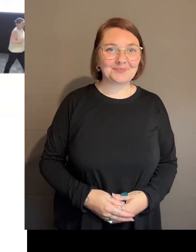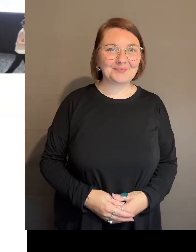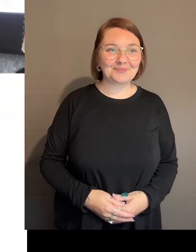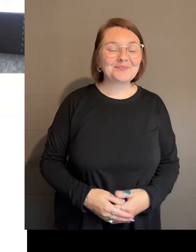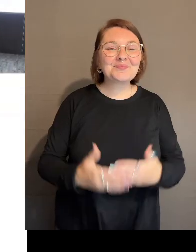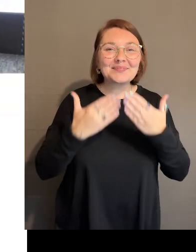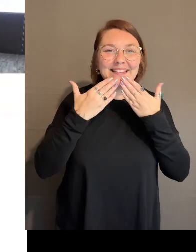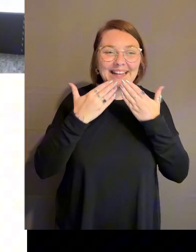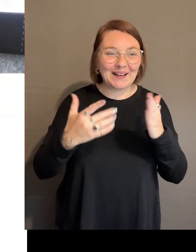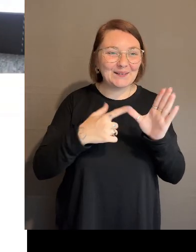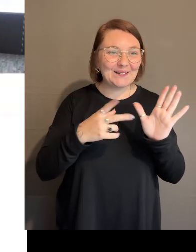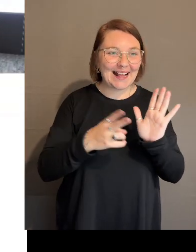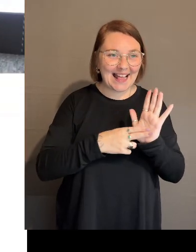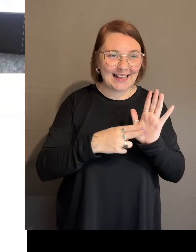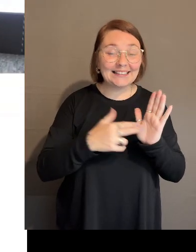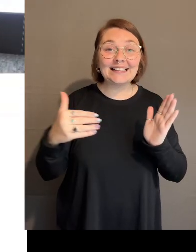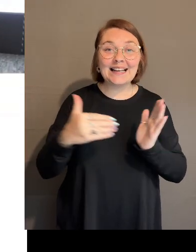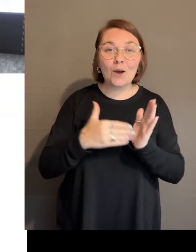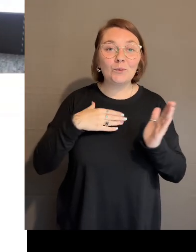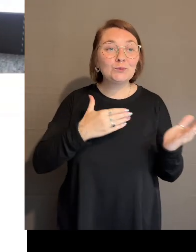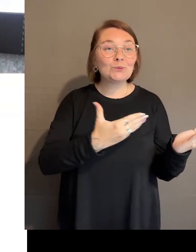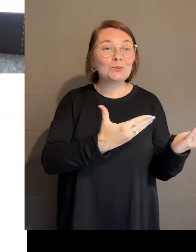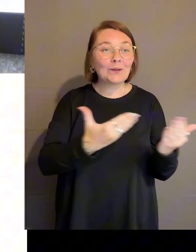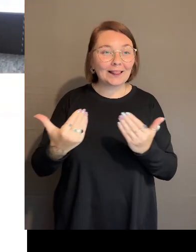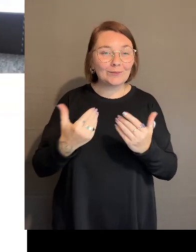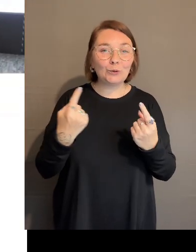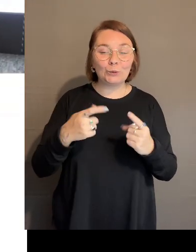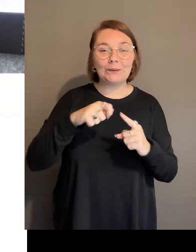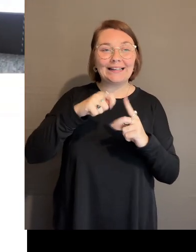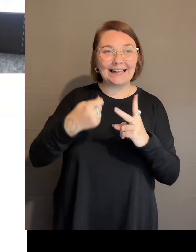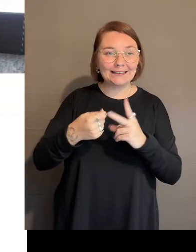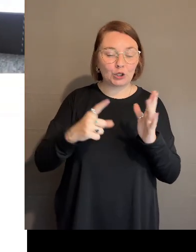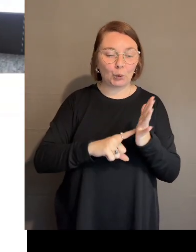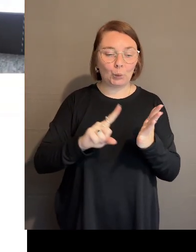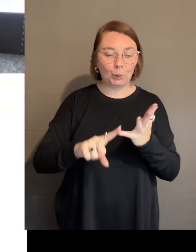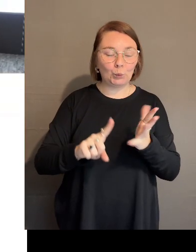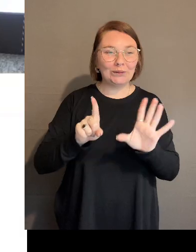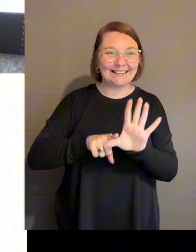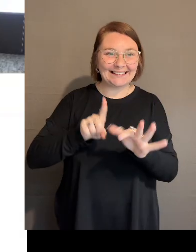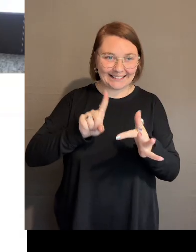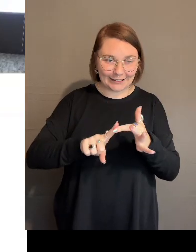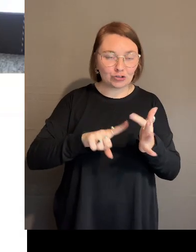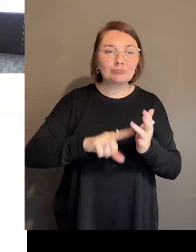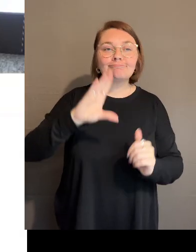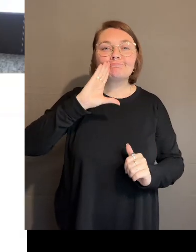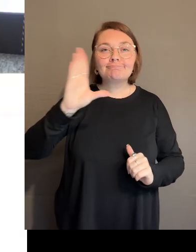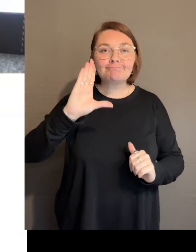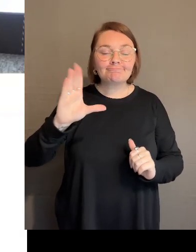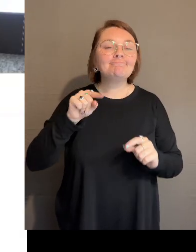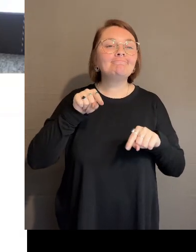Thanks, Anne. I'd like to welcome, next, Lu Yi to present to us, so…